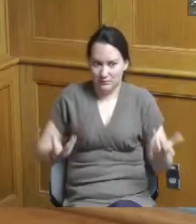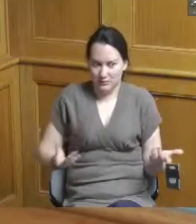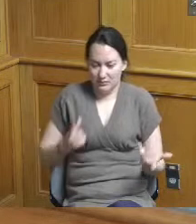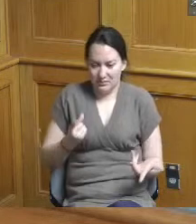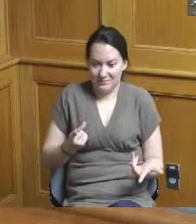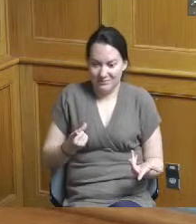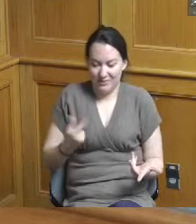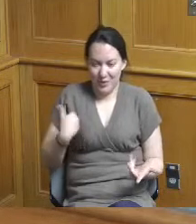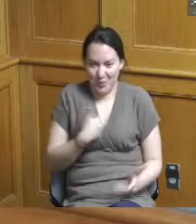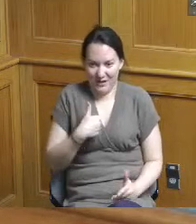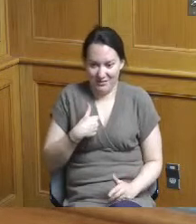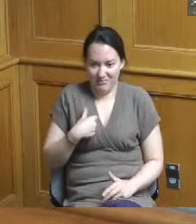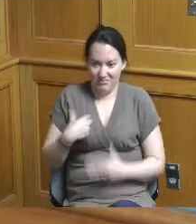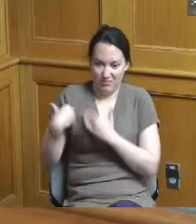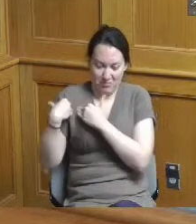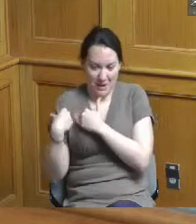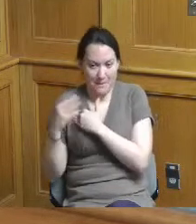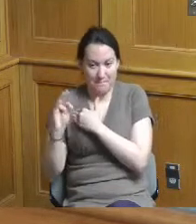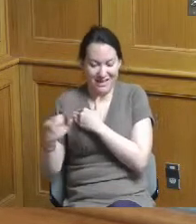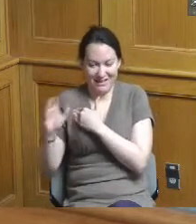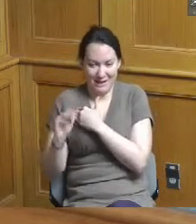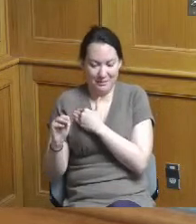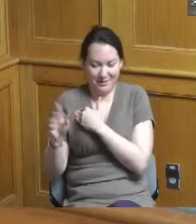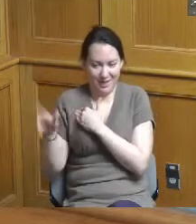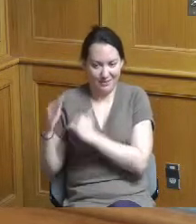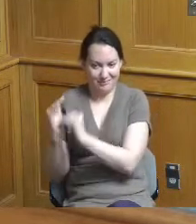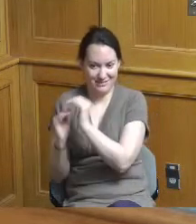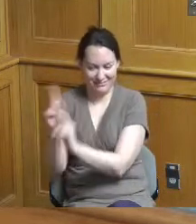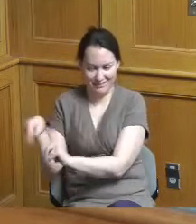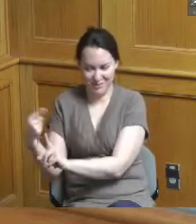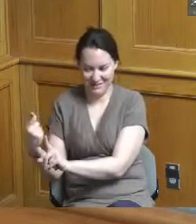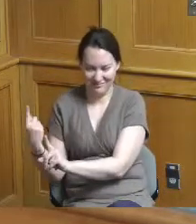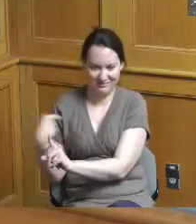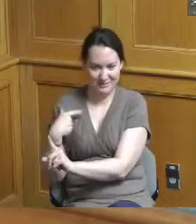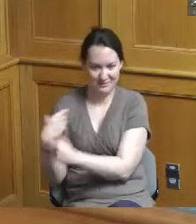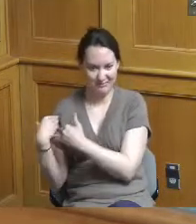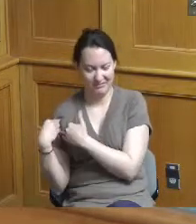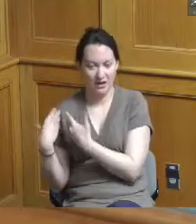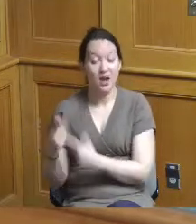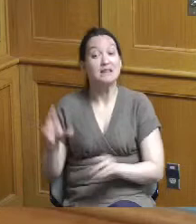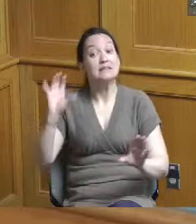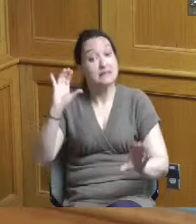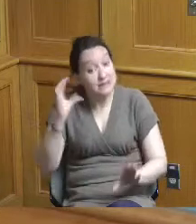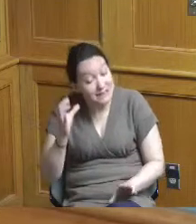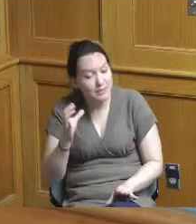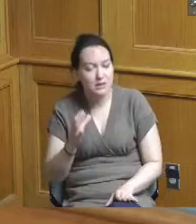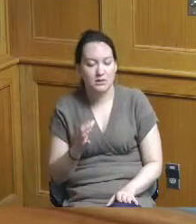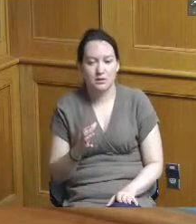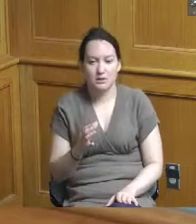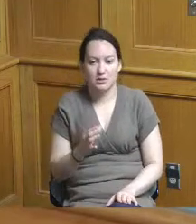us skin in the game is the Millennium site and it seems from what I heard from the presentation that